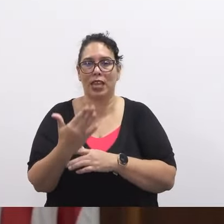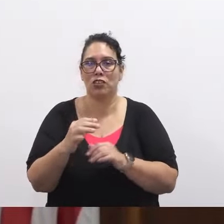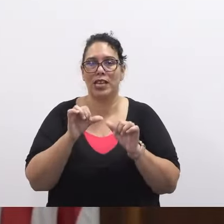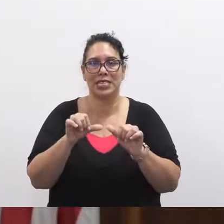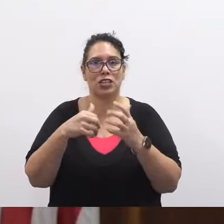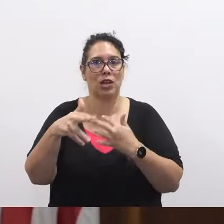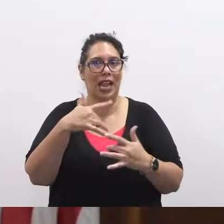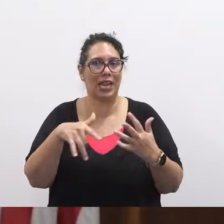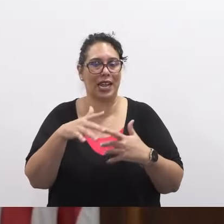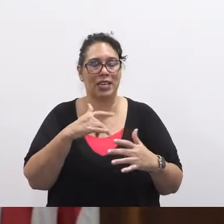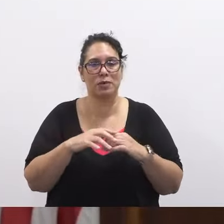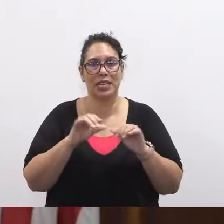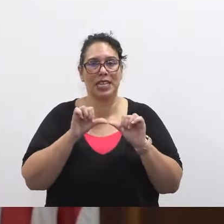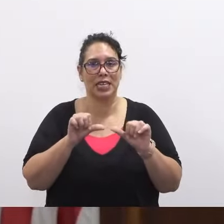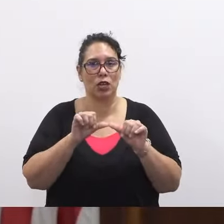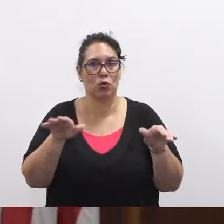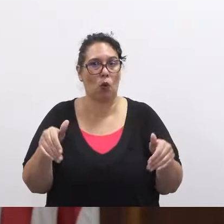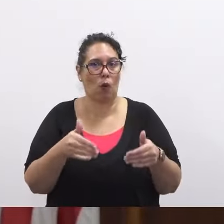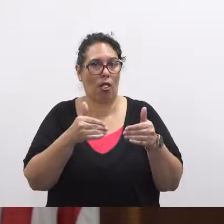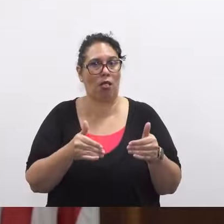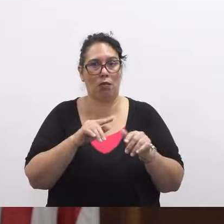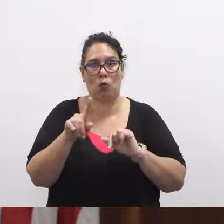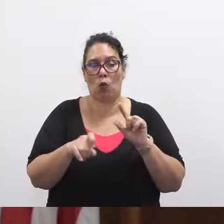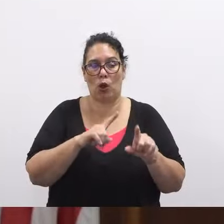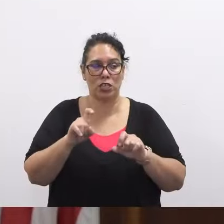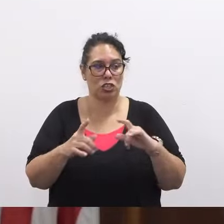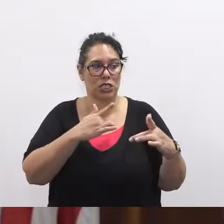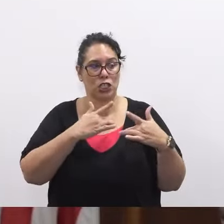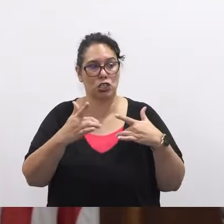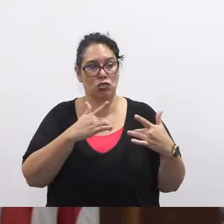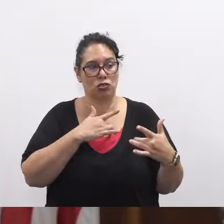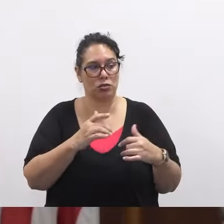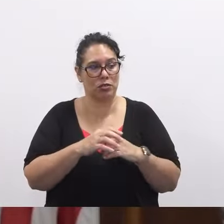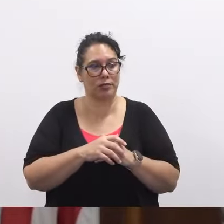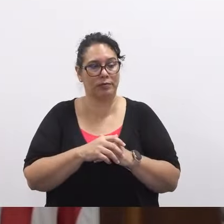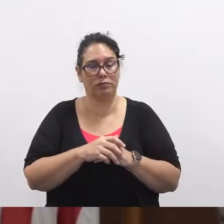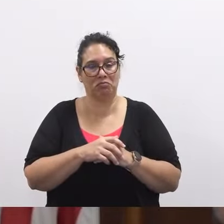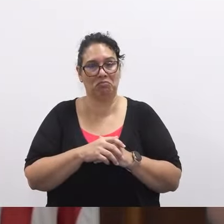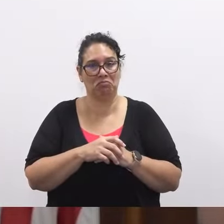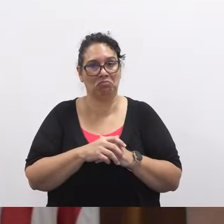and continue to welcome questions and concerns in this final stretch.